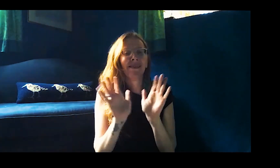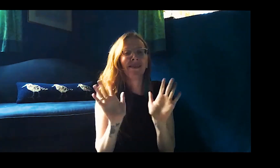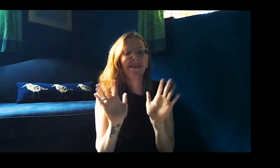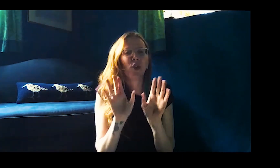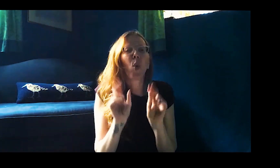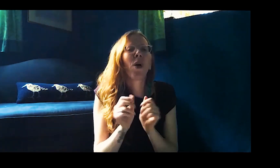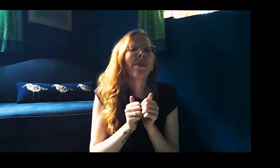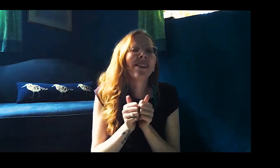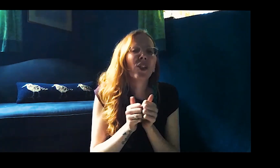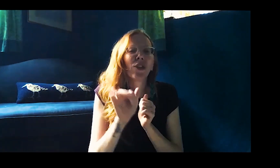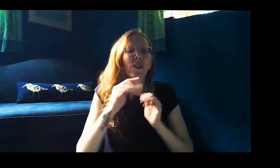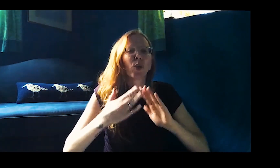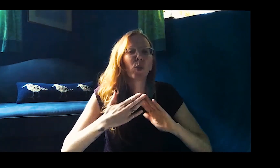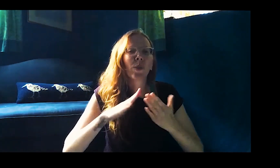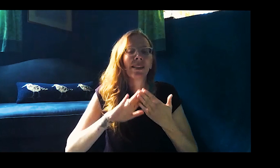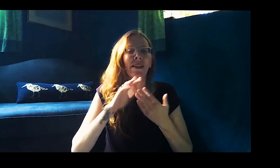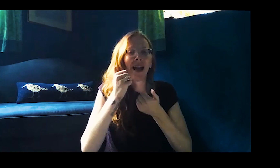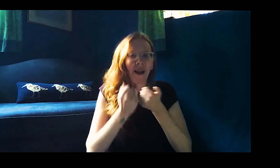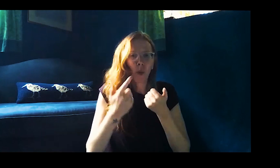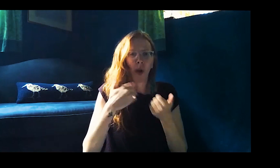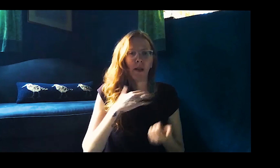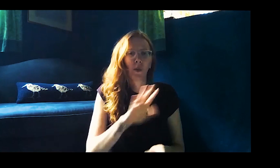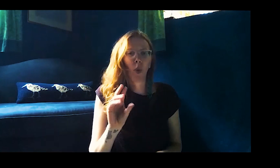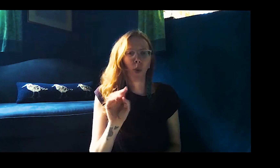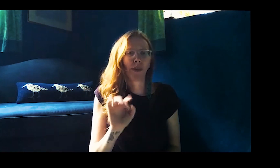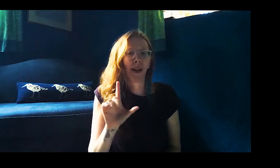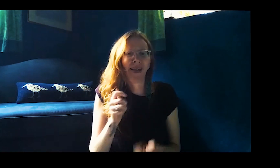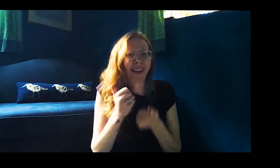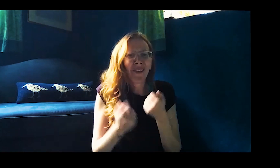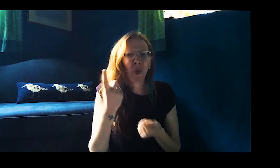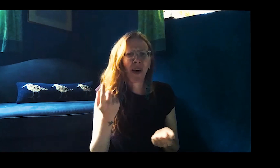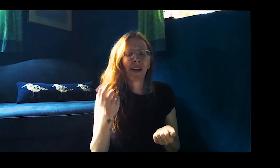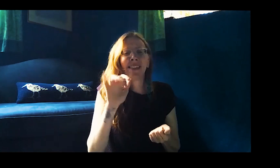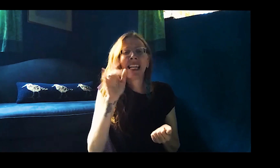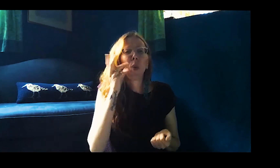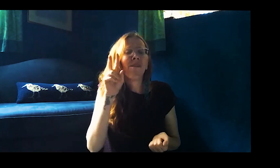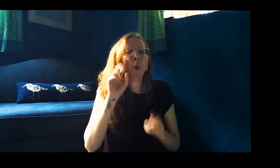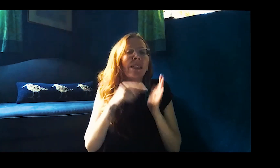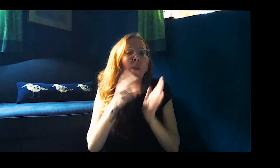that photographers should compete, and it's not. It's a community. I think of everybody,